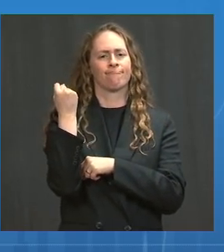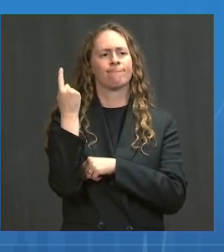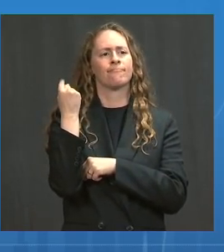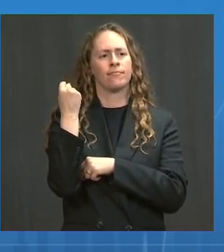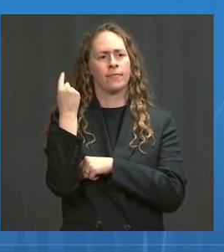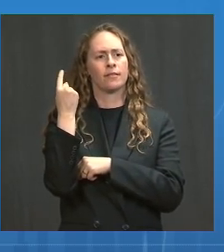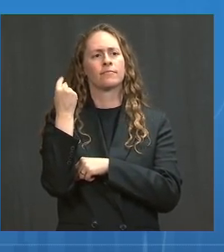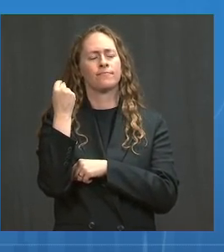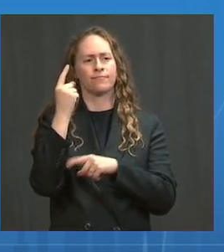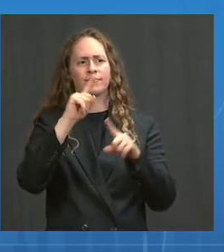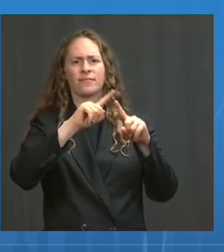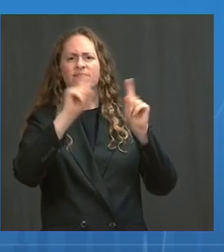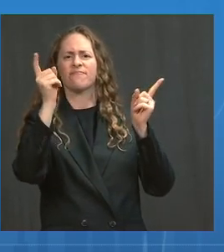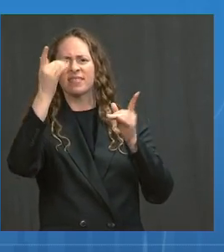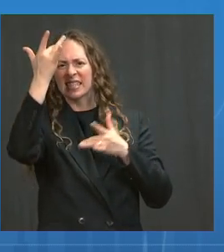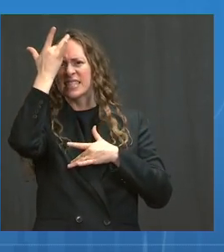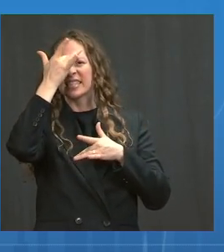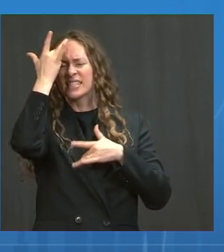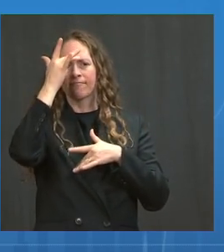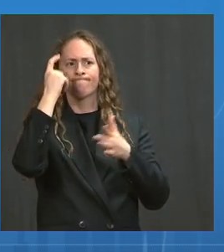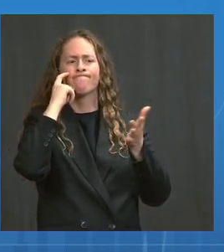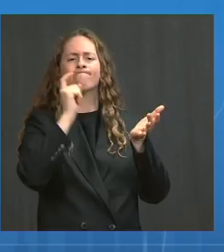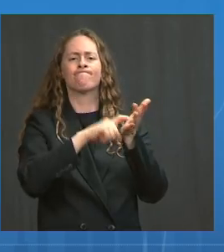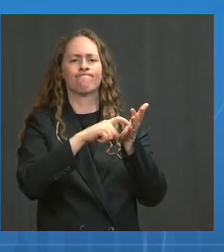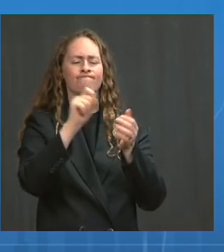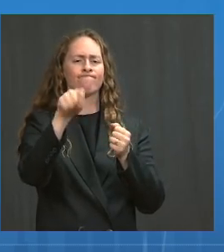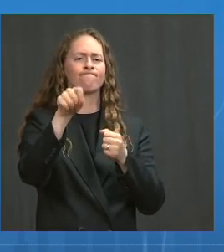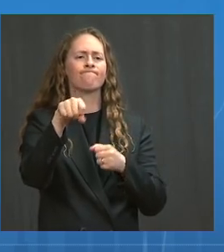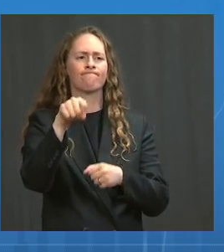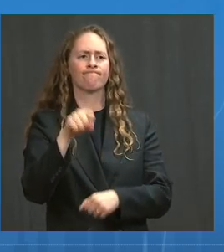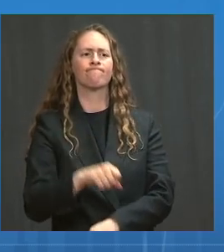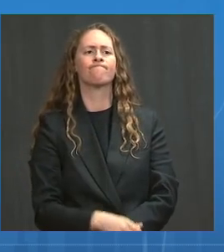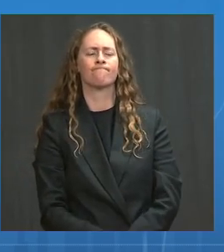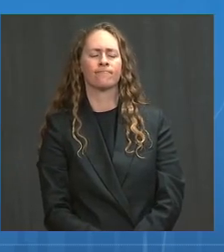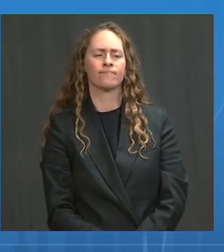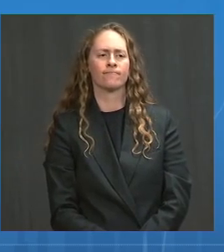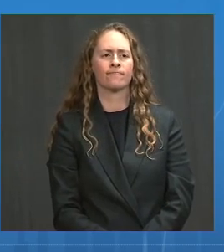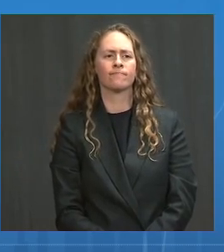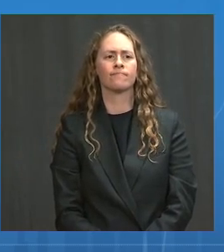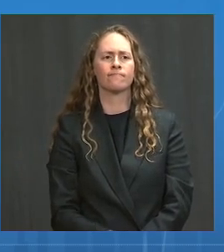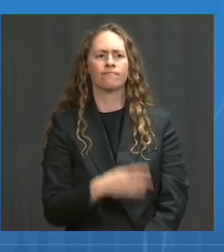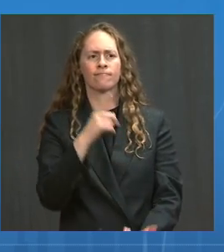that they didn't see a lot of people coming in with upper respiratory infections. I do think part of that was the distancing,